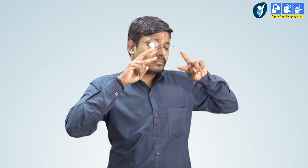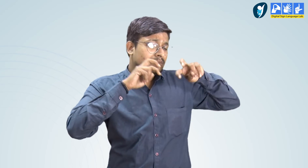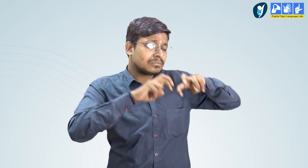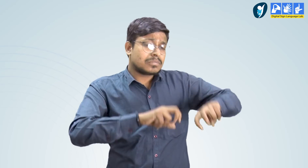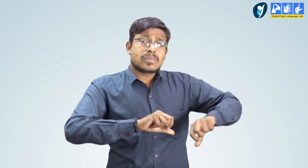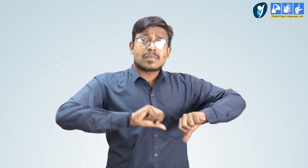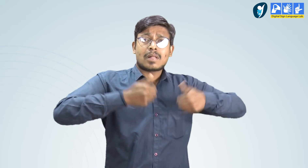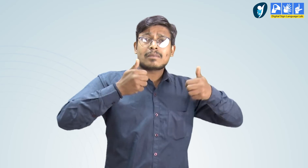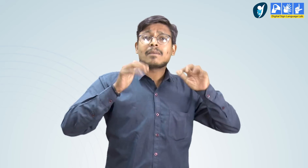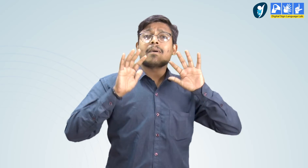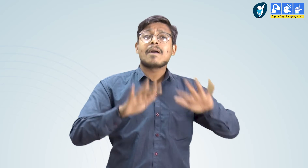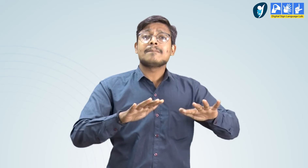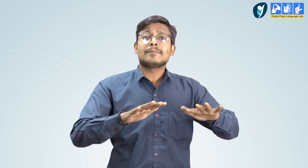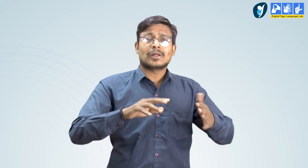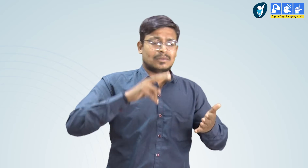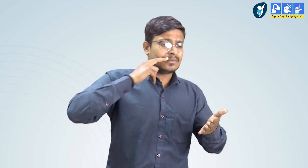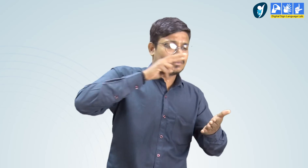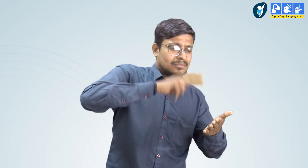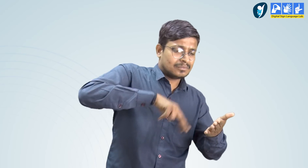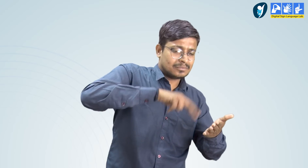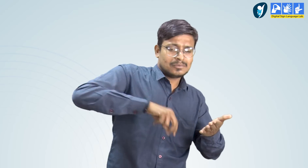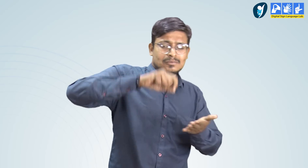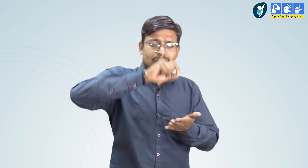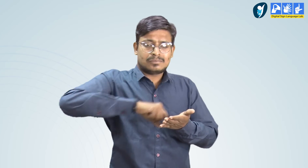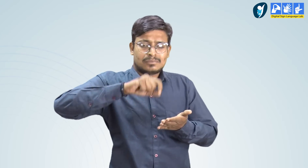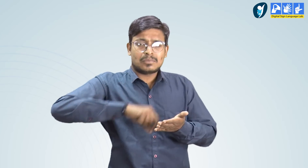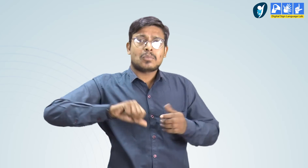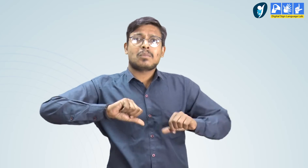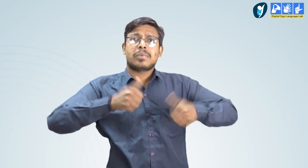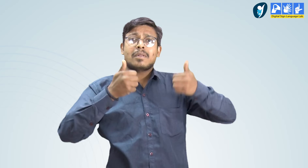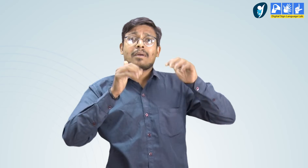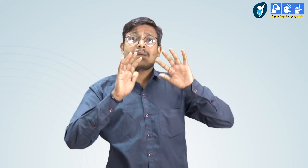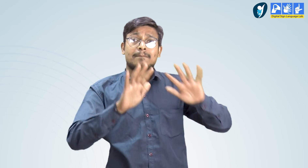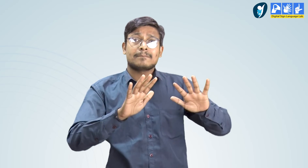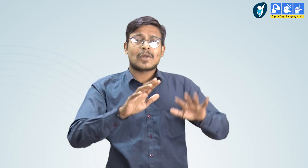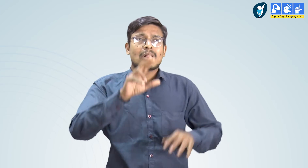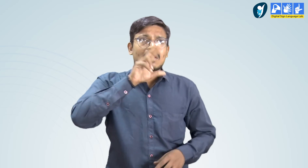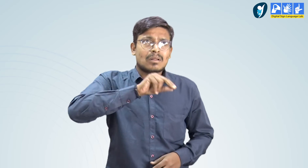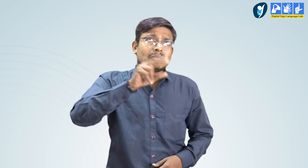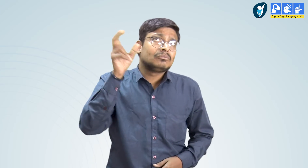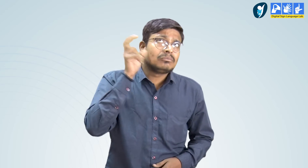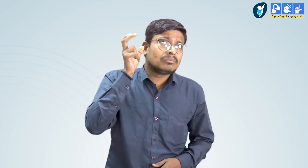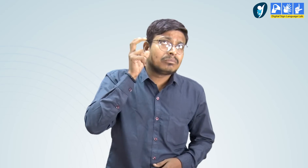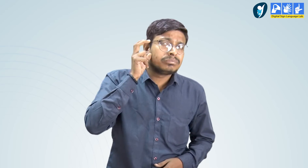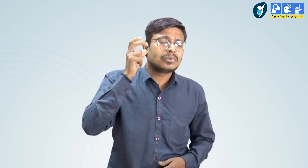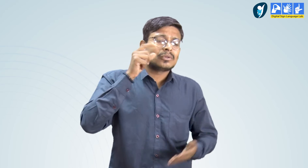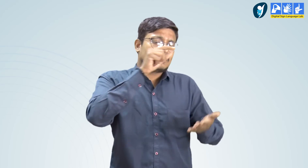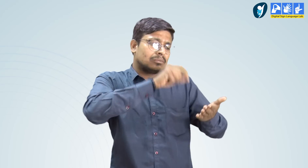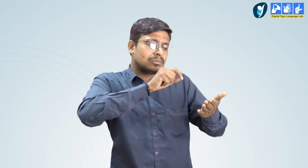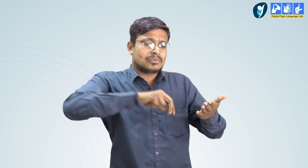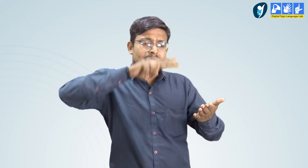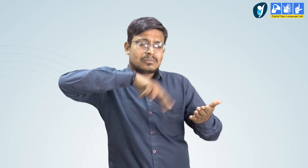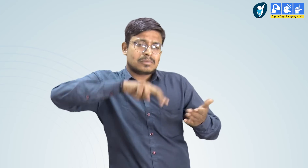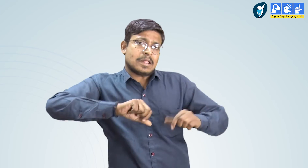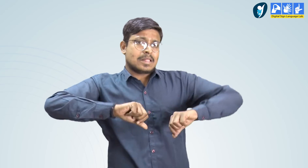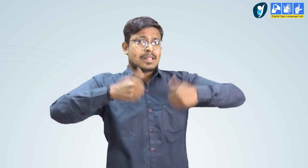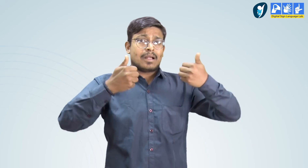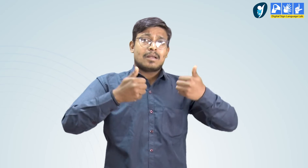Research has found that they are good at reading and writing.